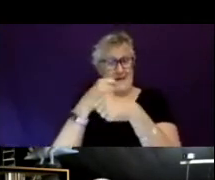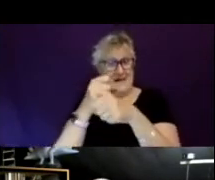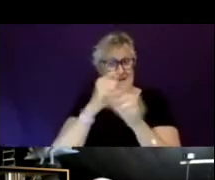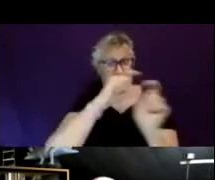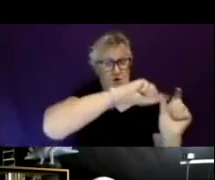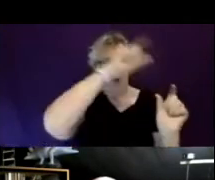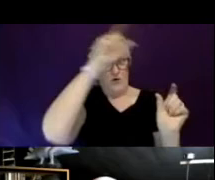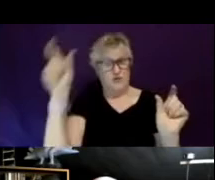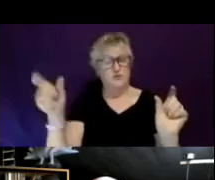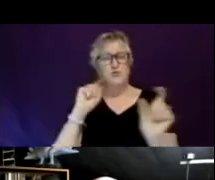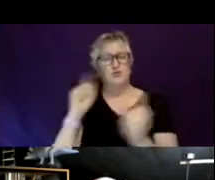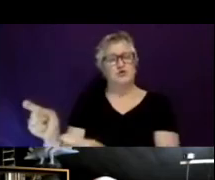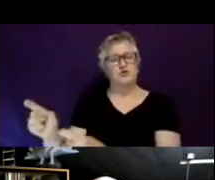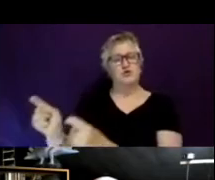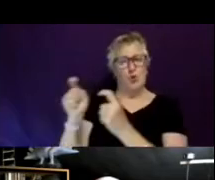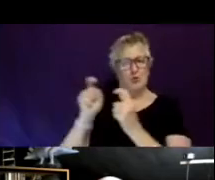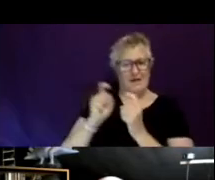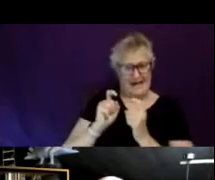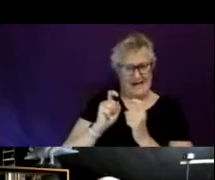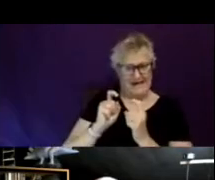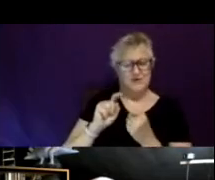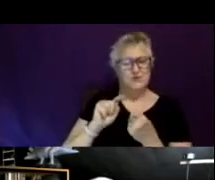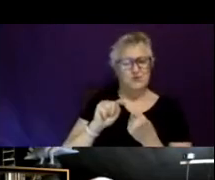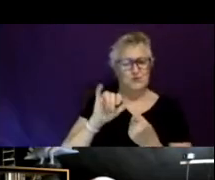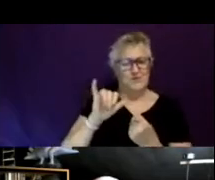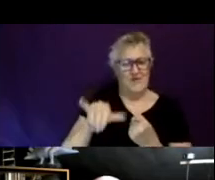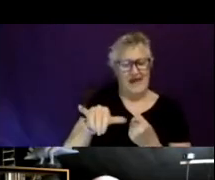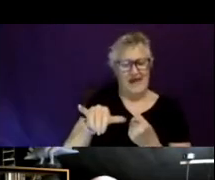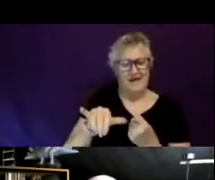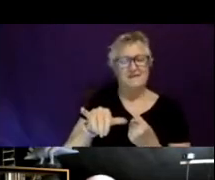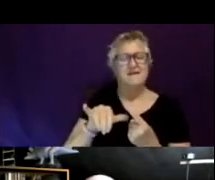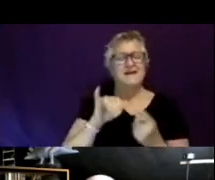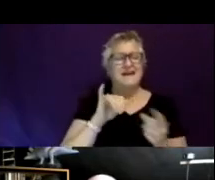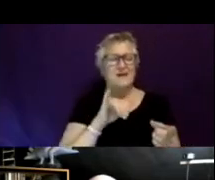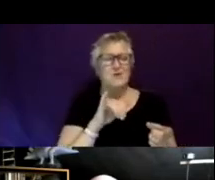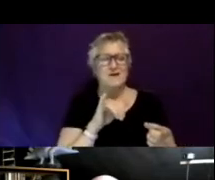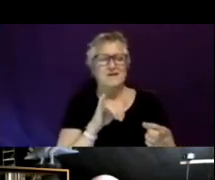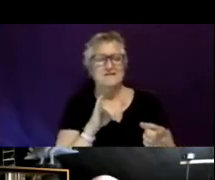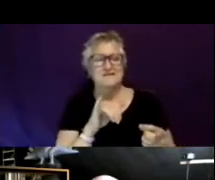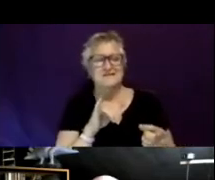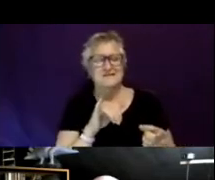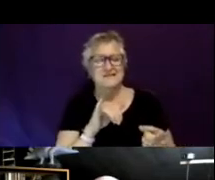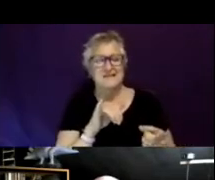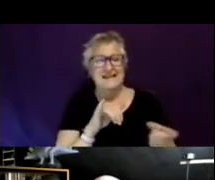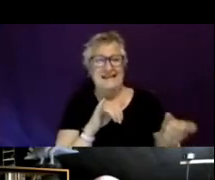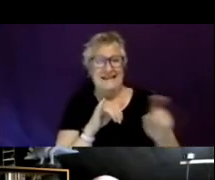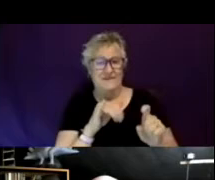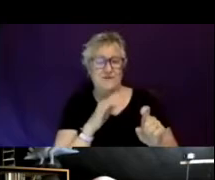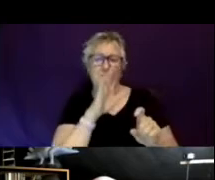Materials Co-op by, uh, the wife of a contractor, a Mason who had passed away.